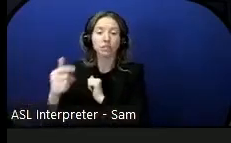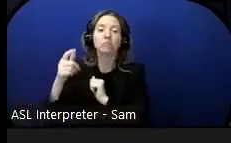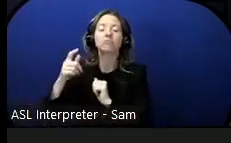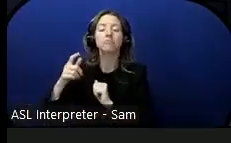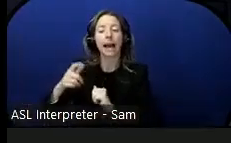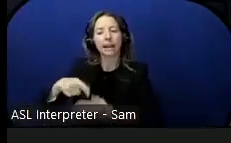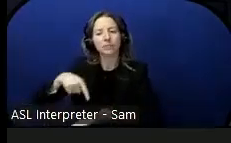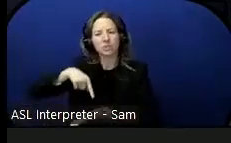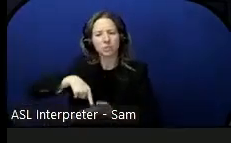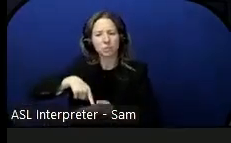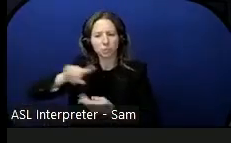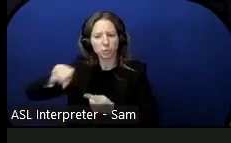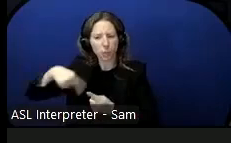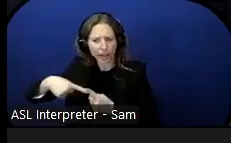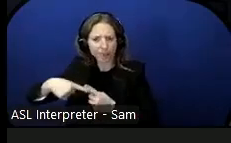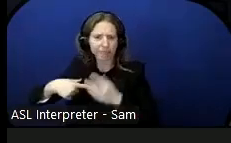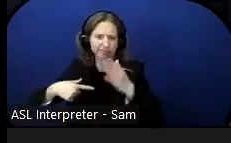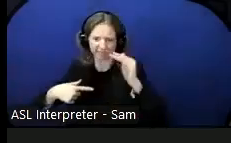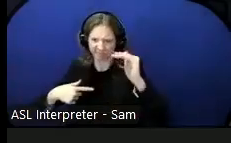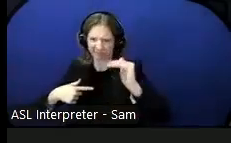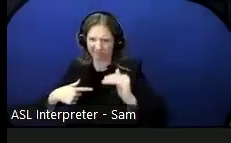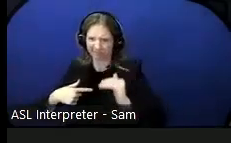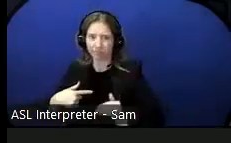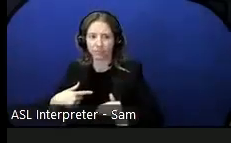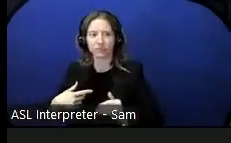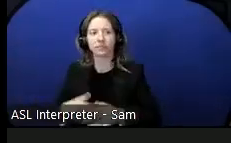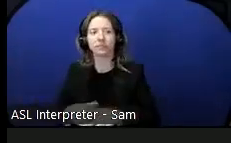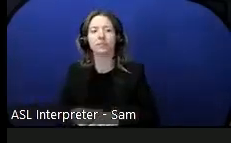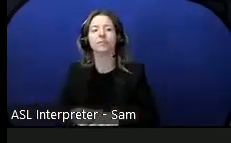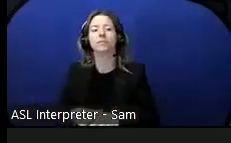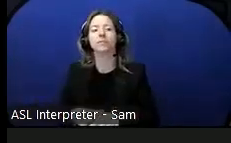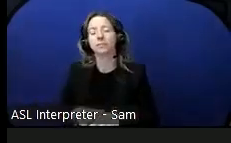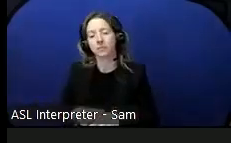that your government entity serves or the type of government entity.